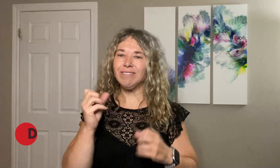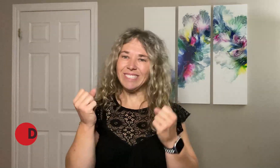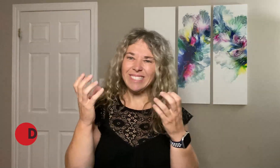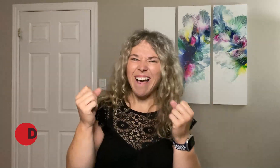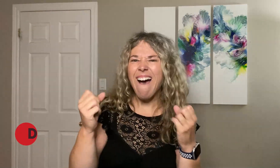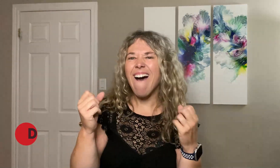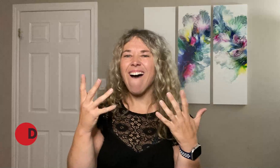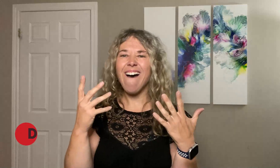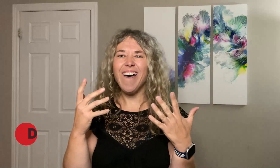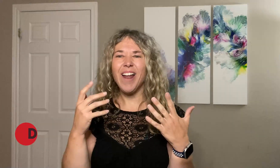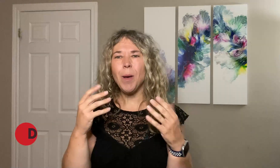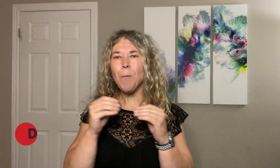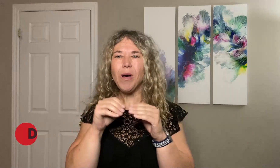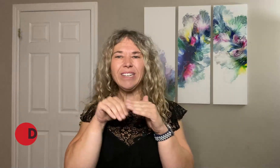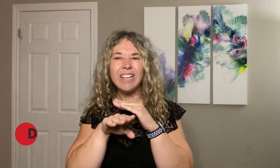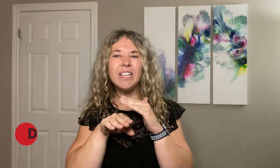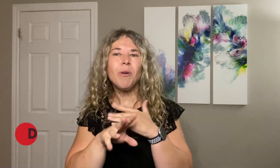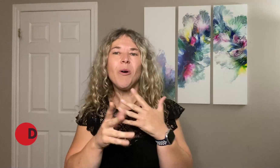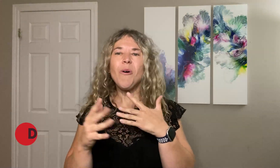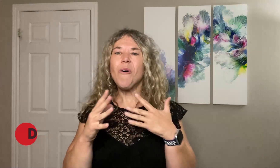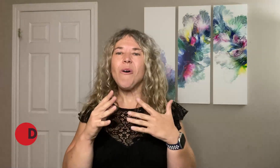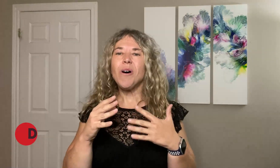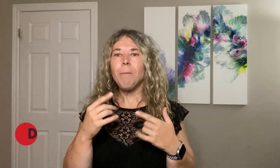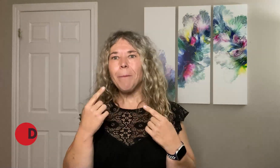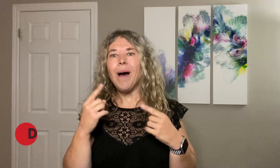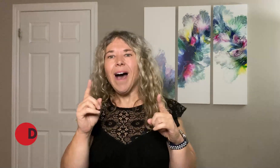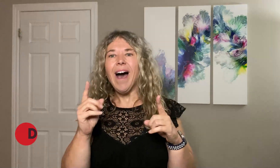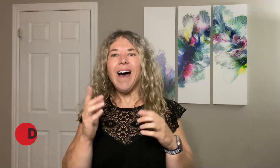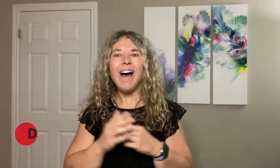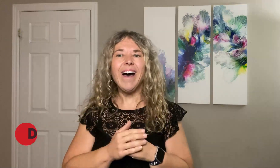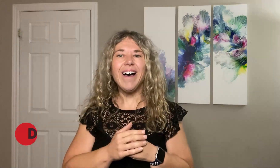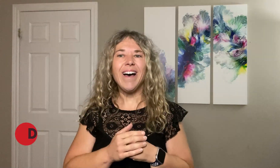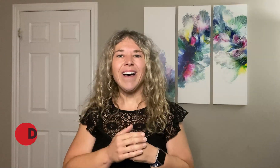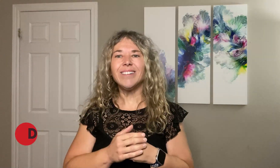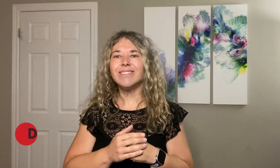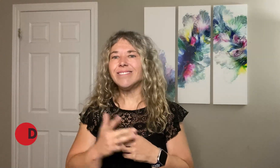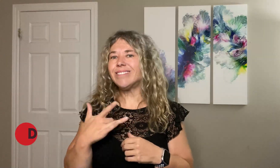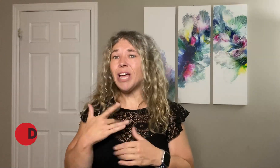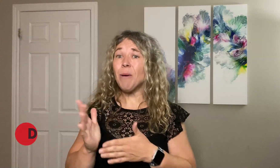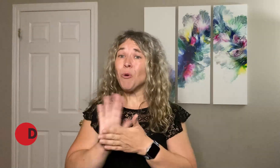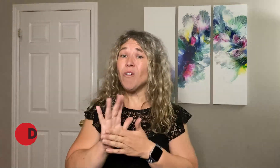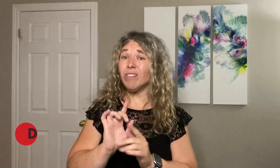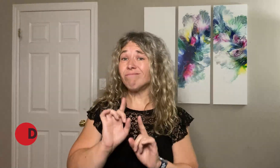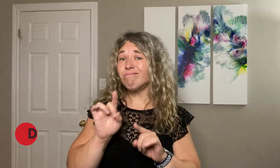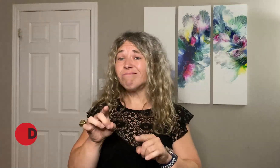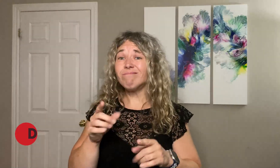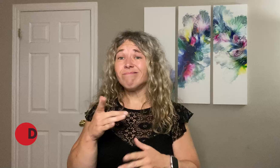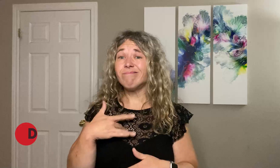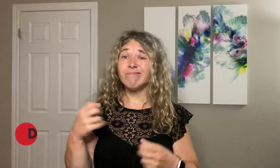more accessibility... pah! Watching movies with captions is not always